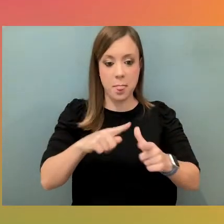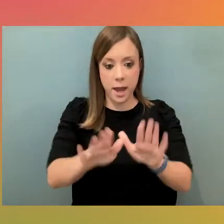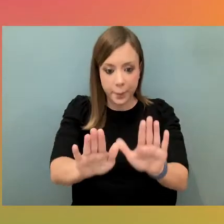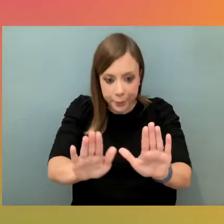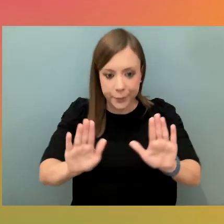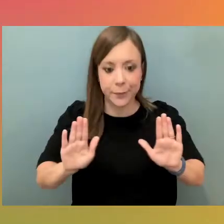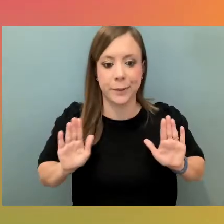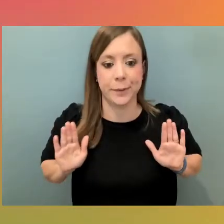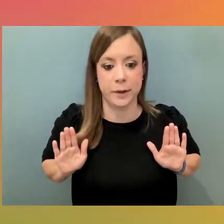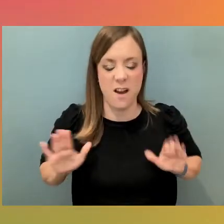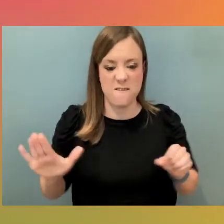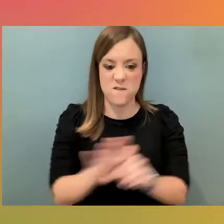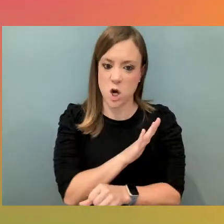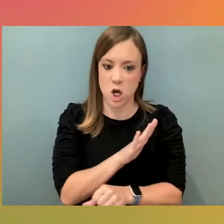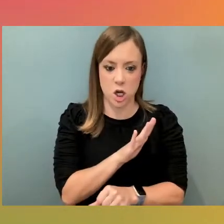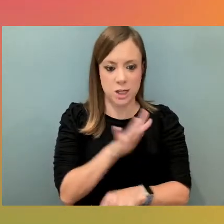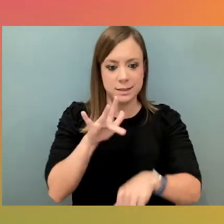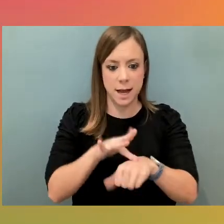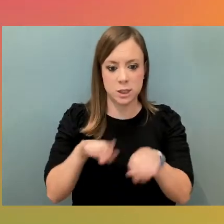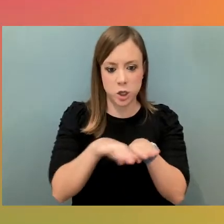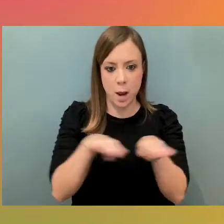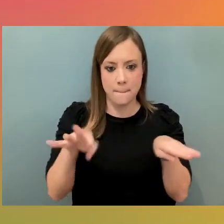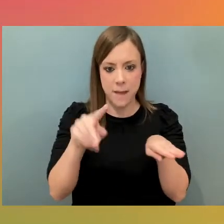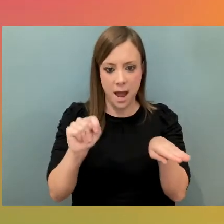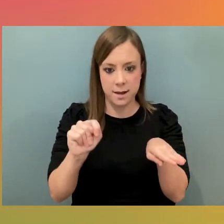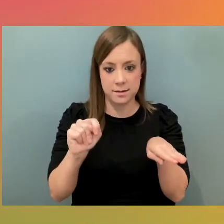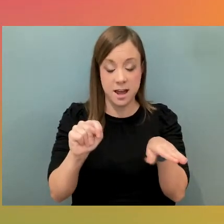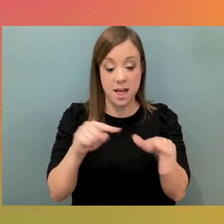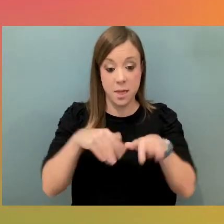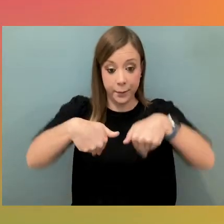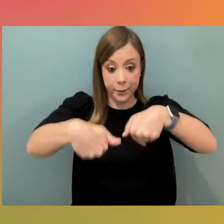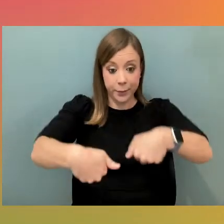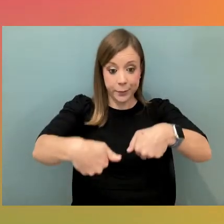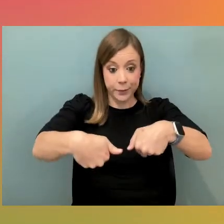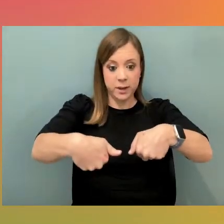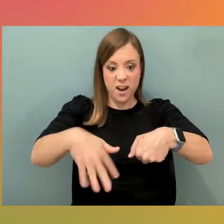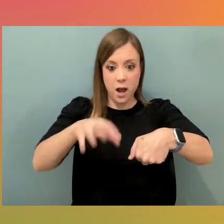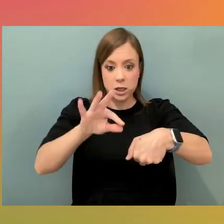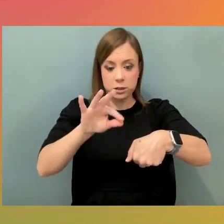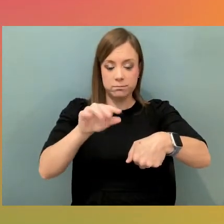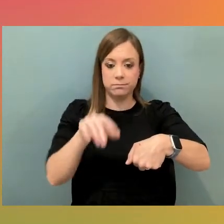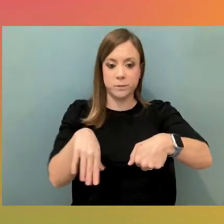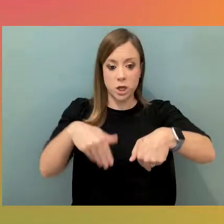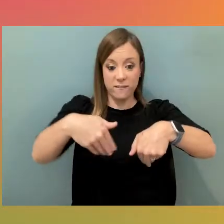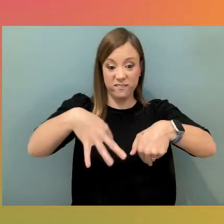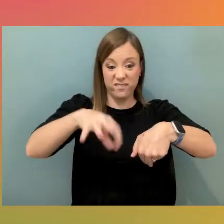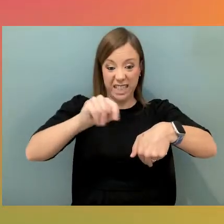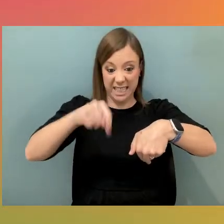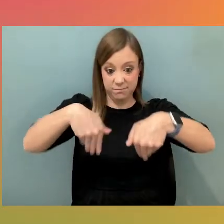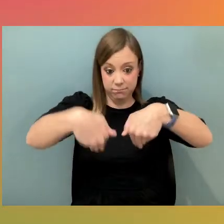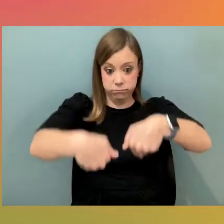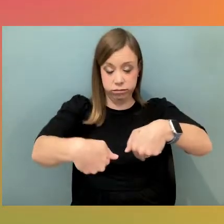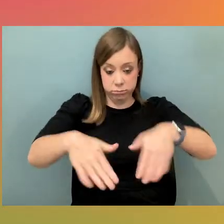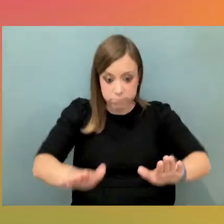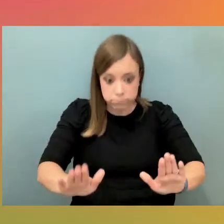PLANK. EXHALE LOWER ALL THE WAY DOWN TO THE MAT. UNTUCK YOUR TOES. BREATH IN, LIFT THE HEART